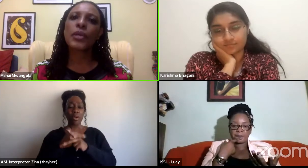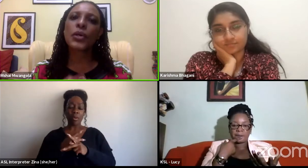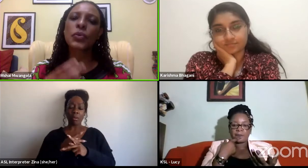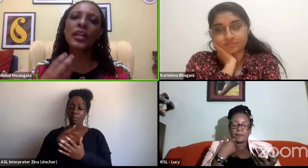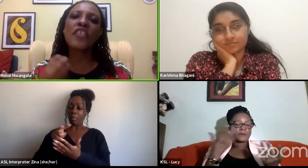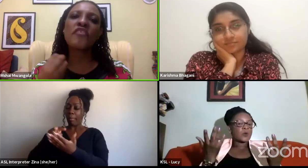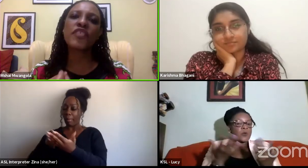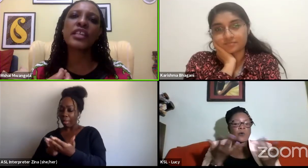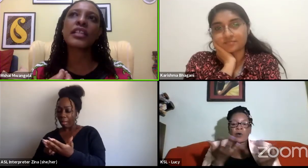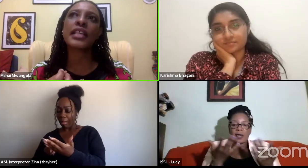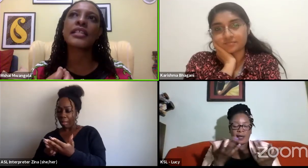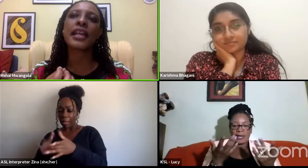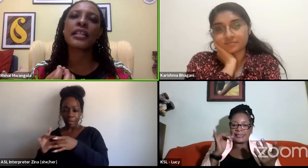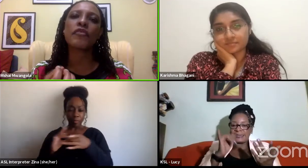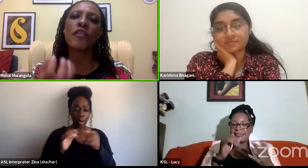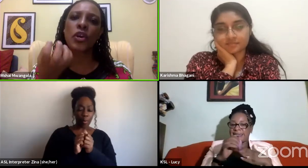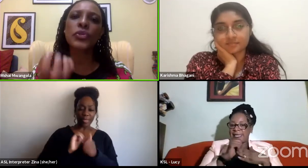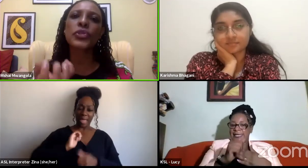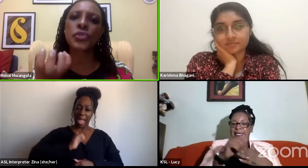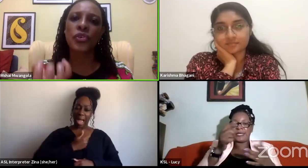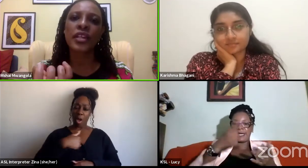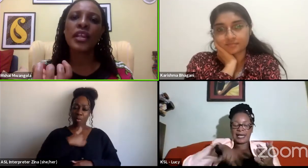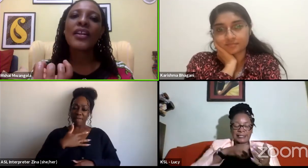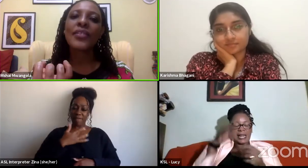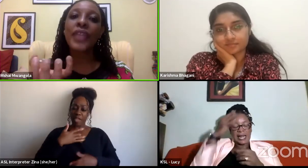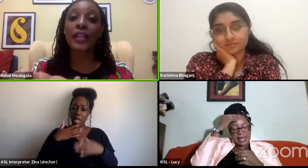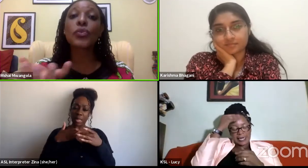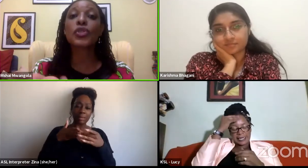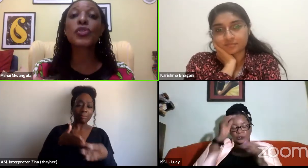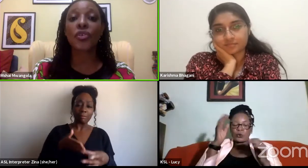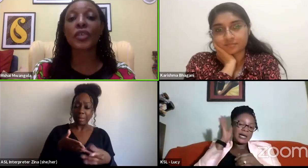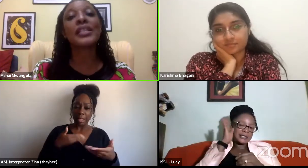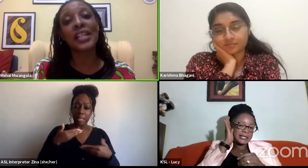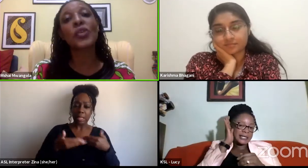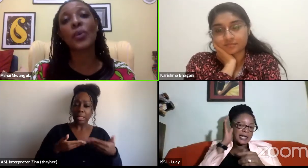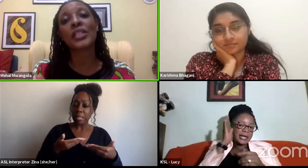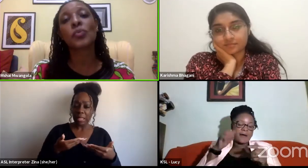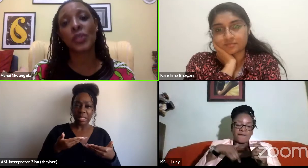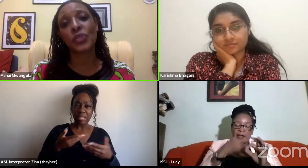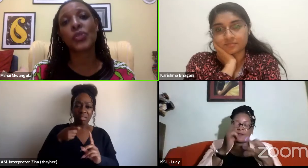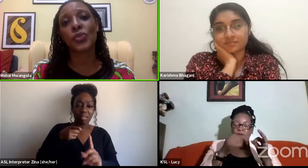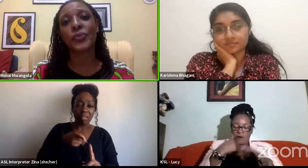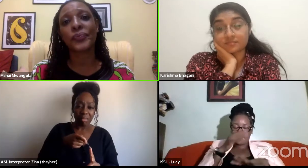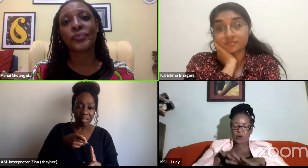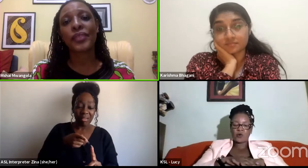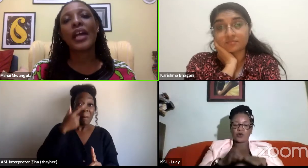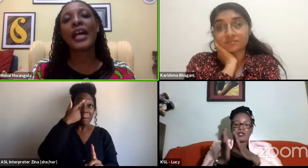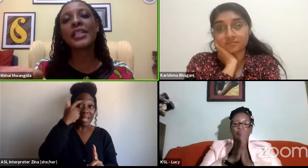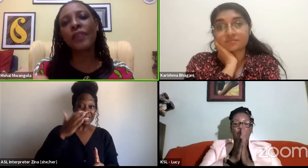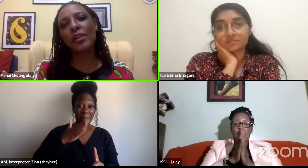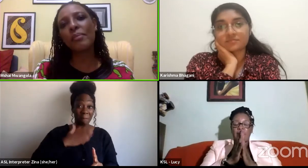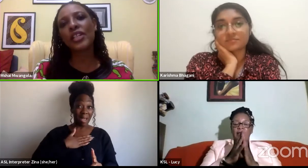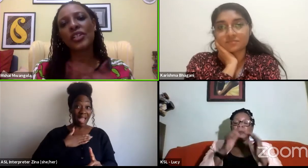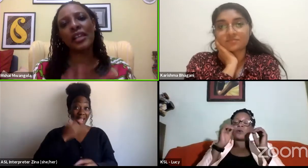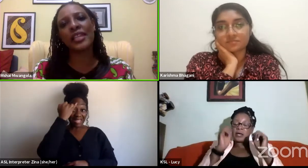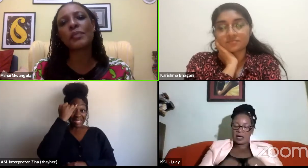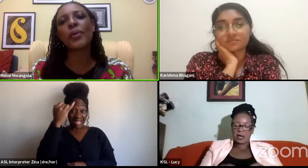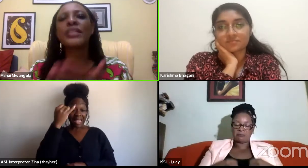because what I feel is that if you have a good story, that good story will tell you what it wants to do. And it's very much, at this point,